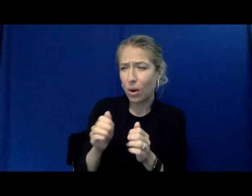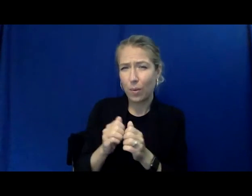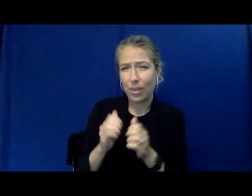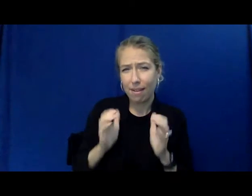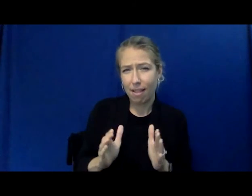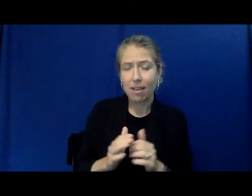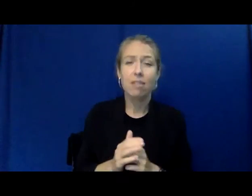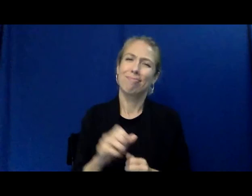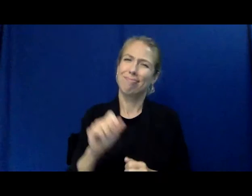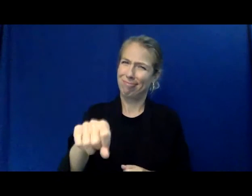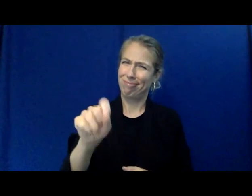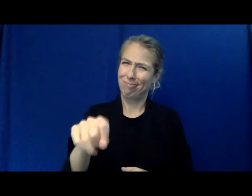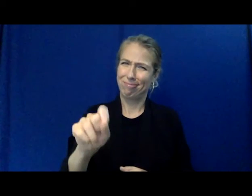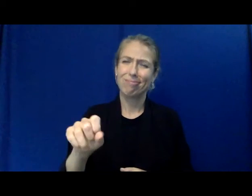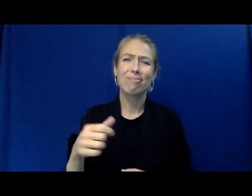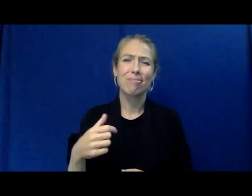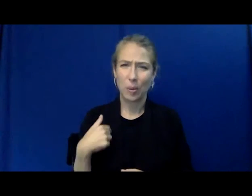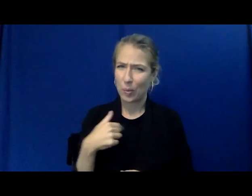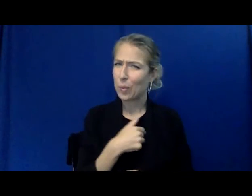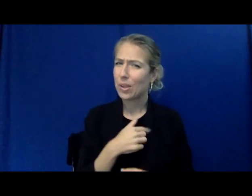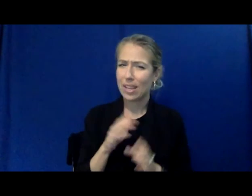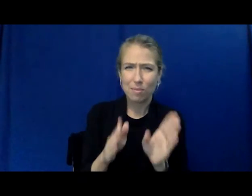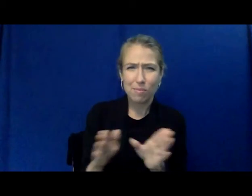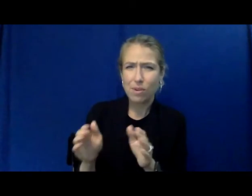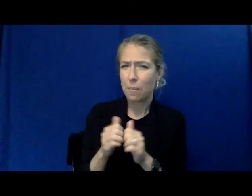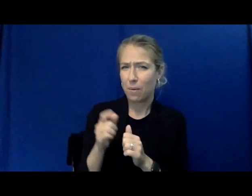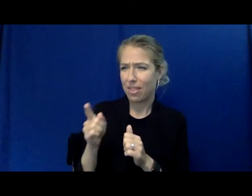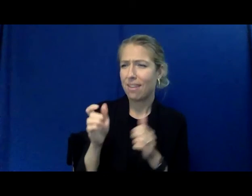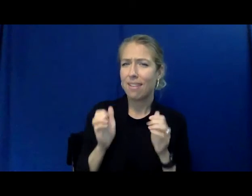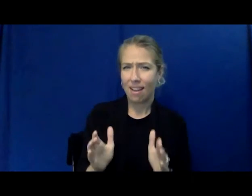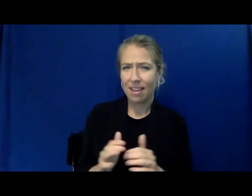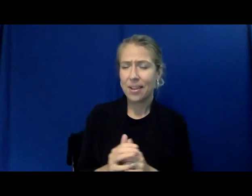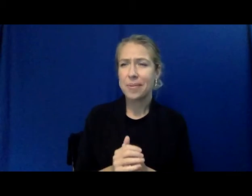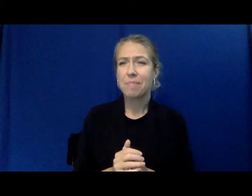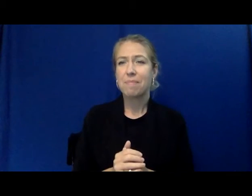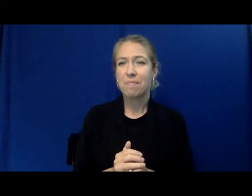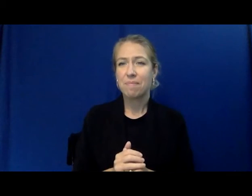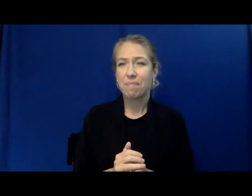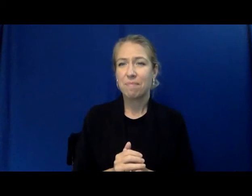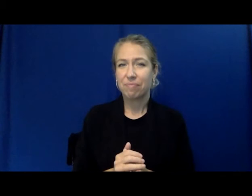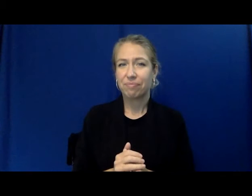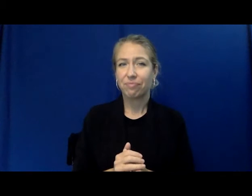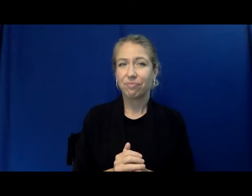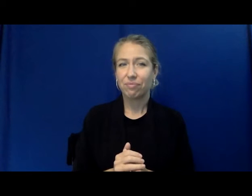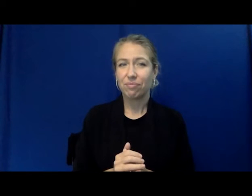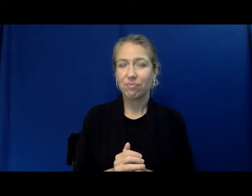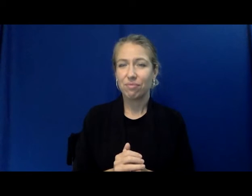We are working with the individual that we serve to assist them in preparing for that